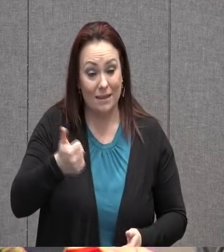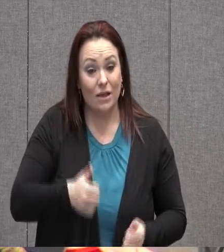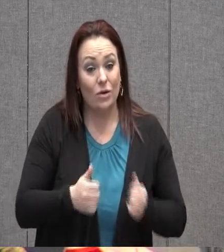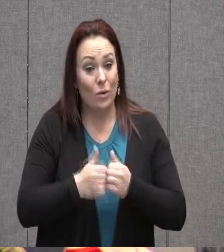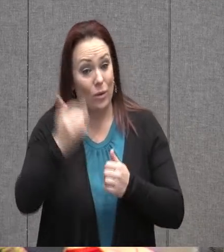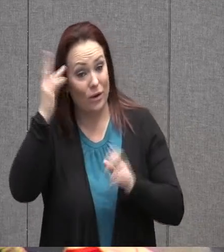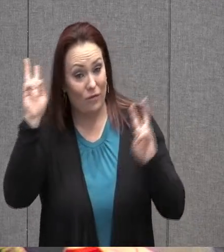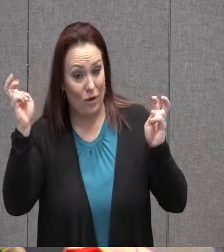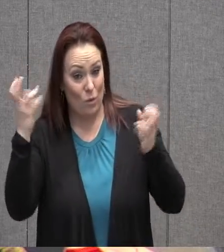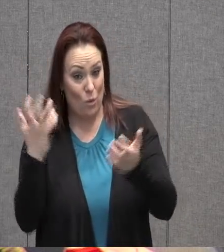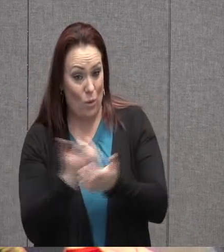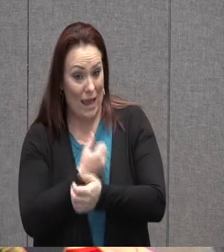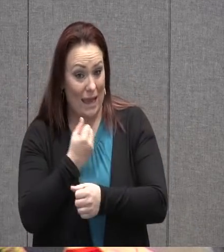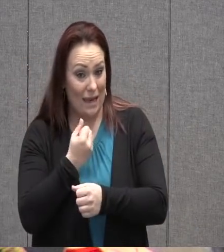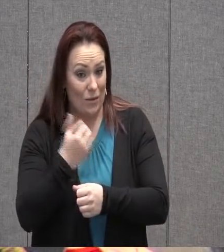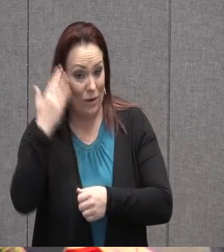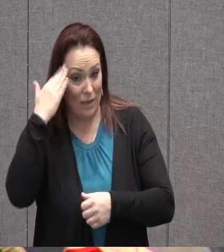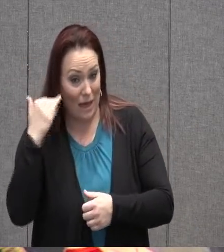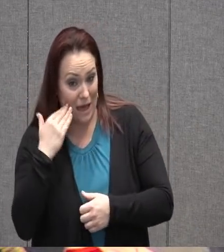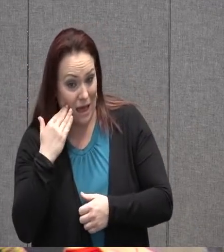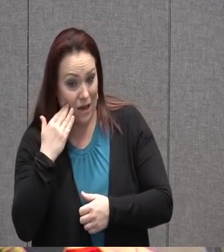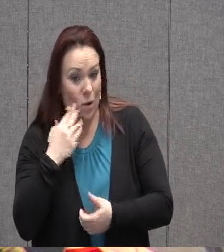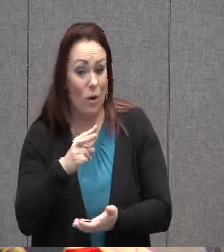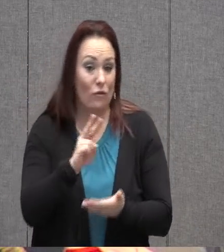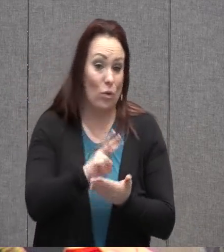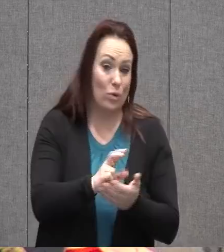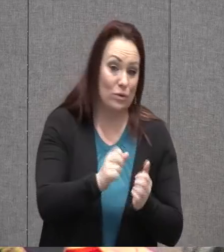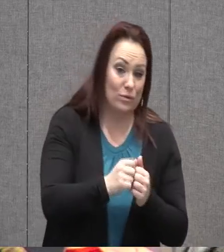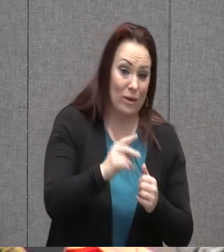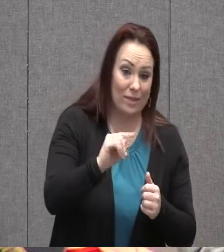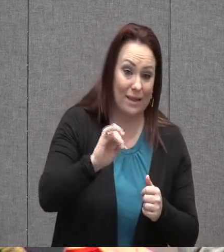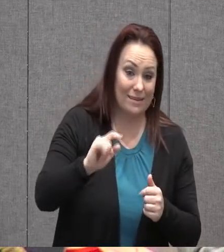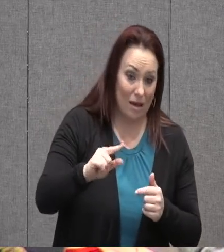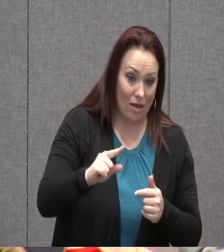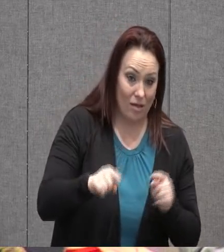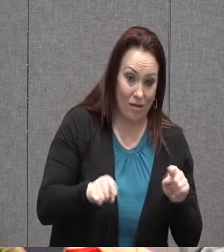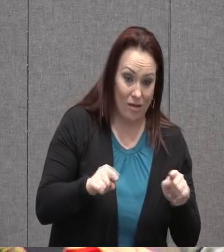or if you lose with a tail. So much fun to play with money.